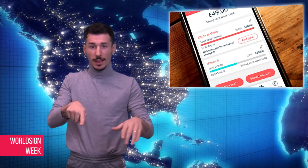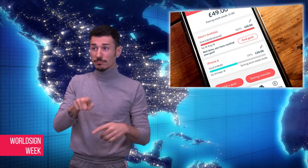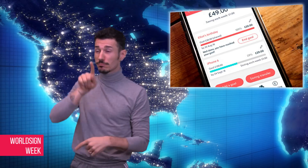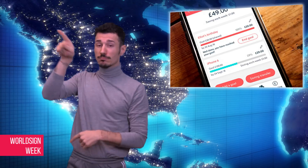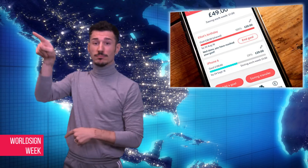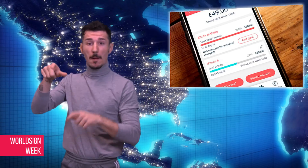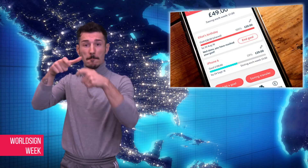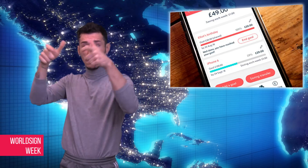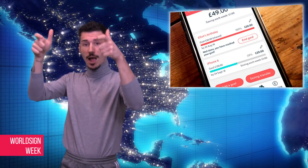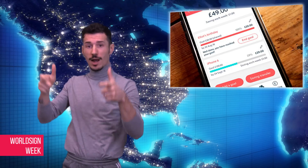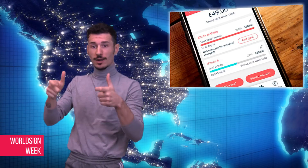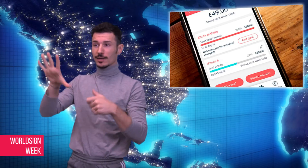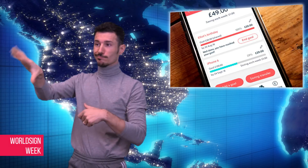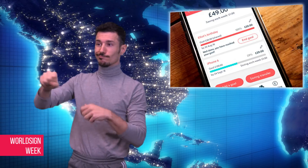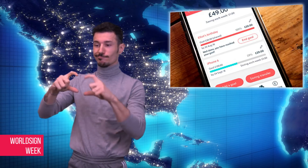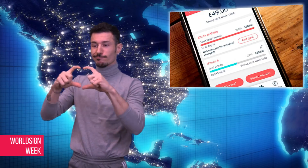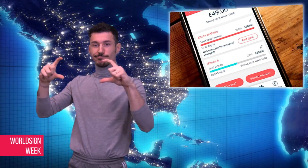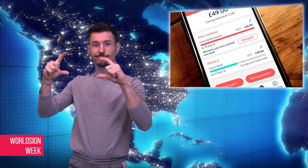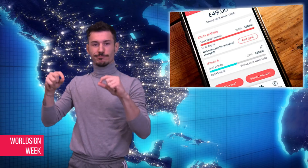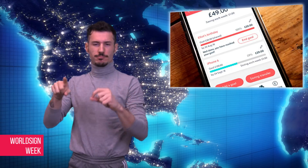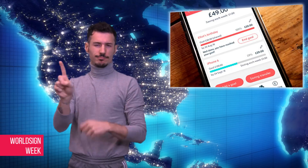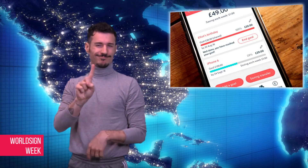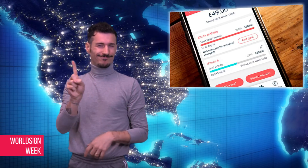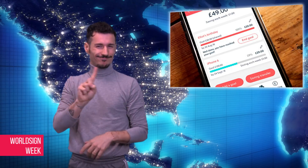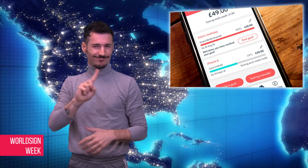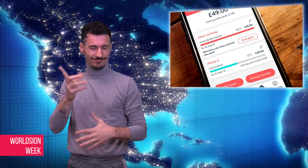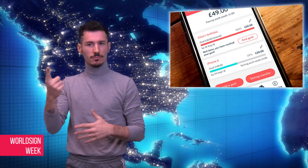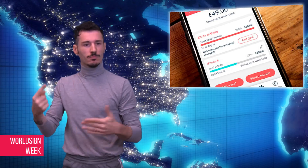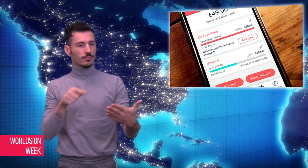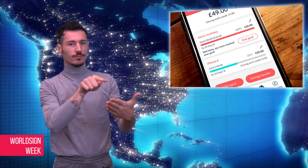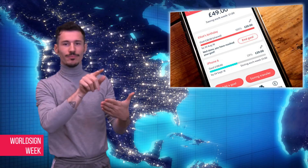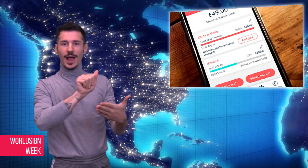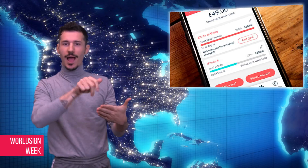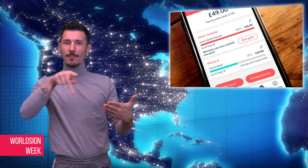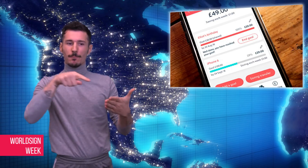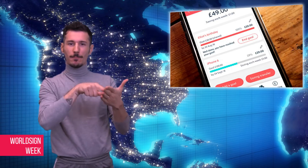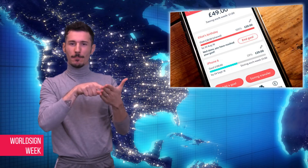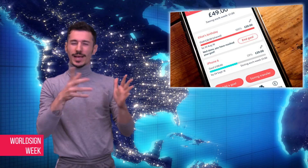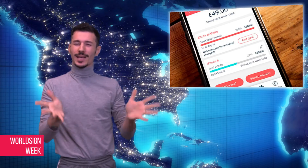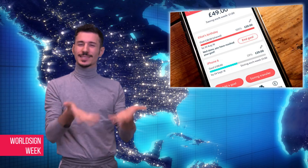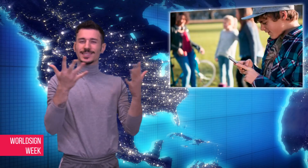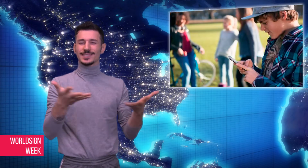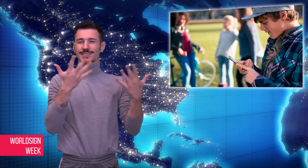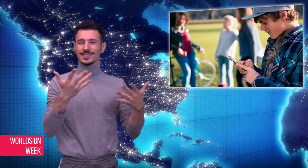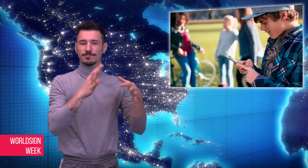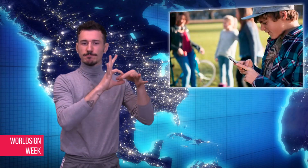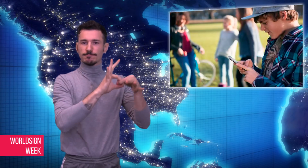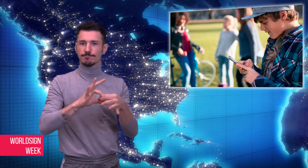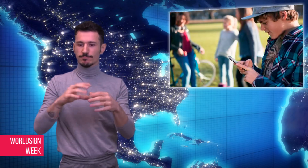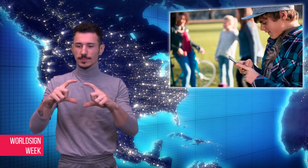a prepaid debit card is linked to the app so kids can shop